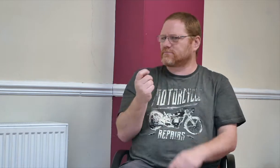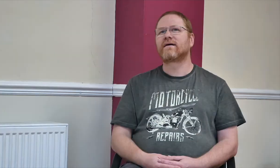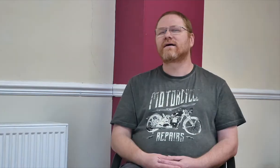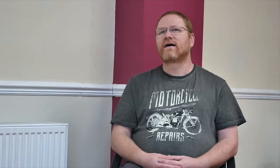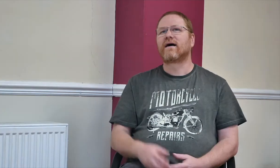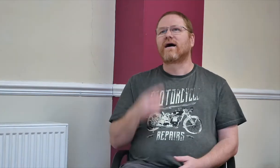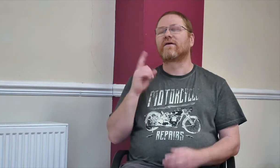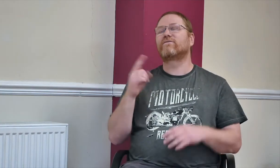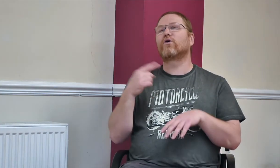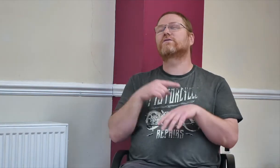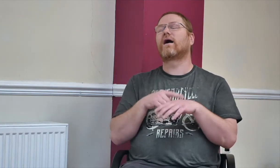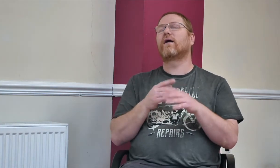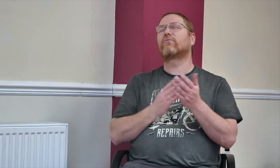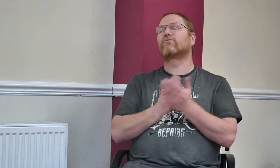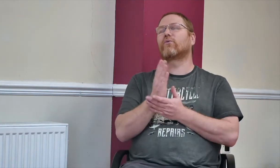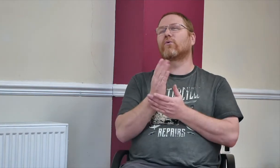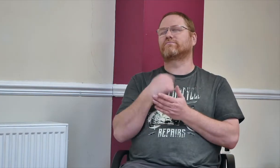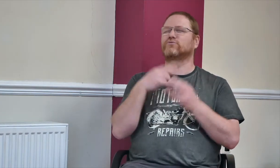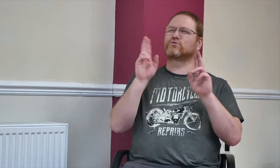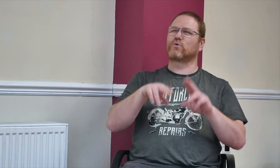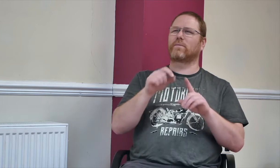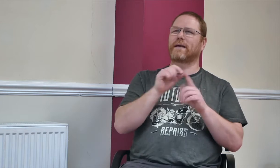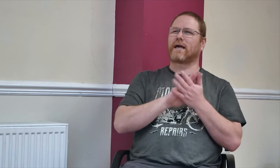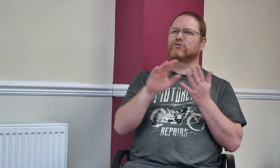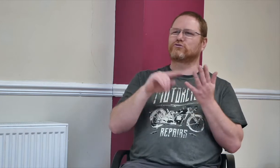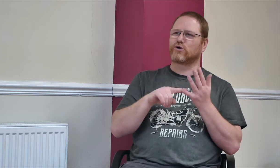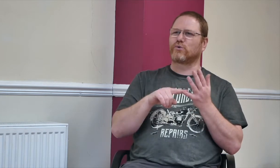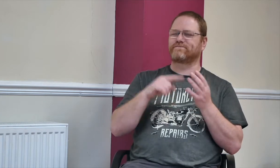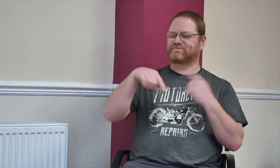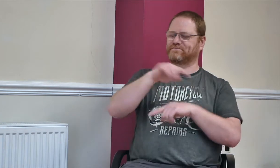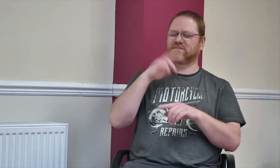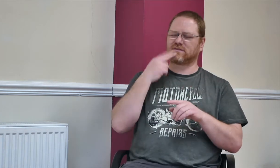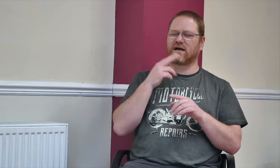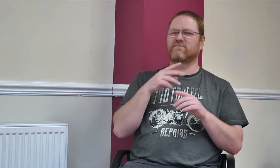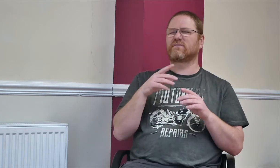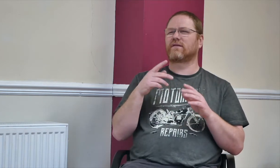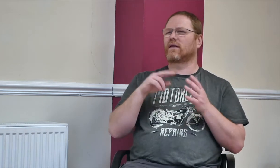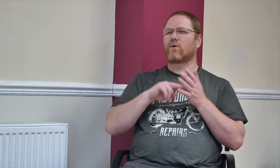I think my first time was through my school. I was in a Partial Hearing Unit (PHU) with other deaf pupils.